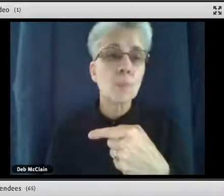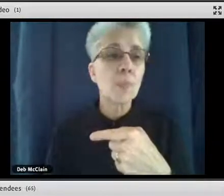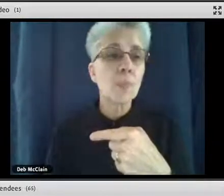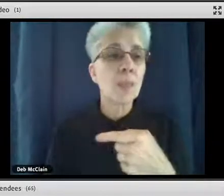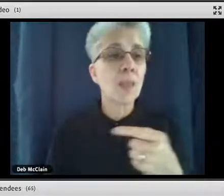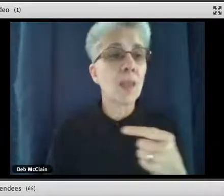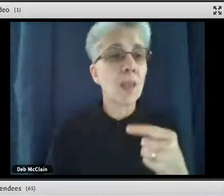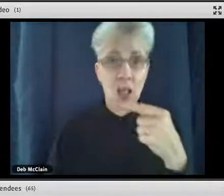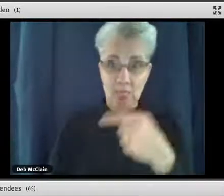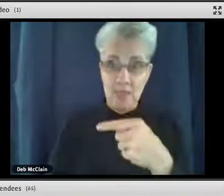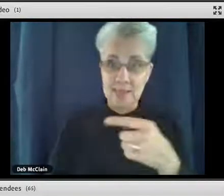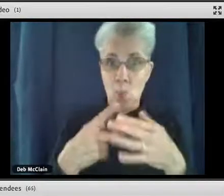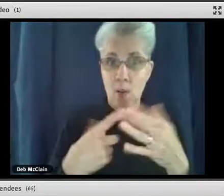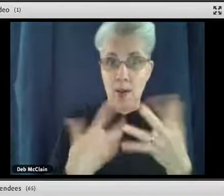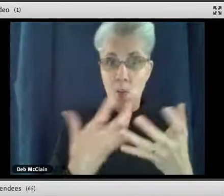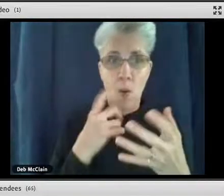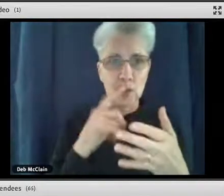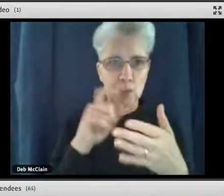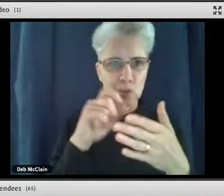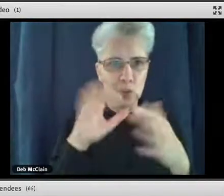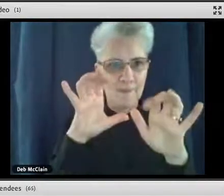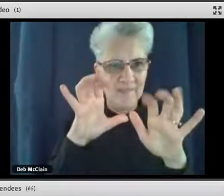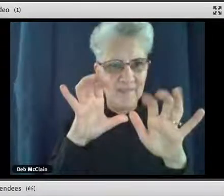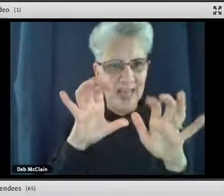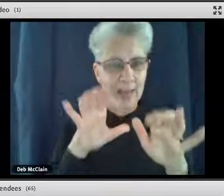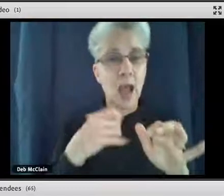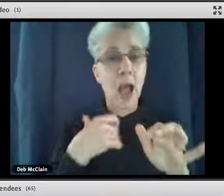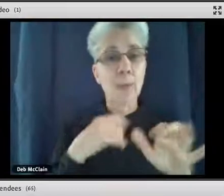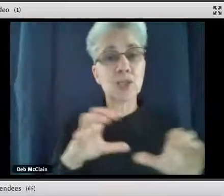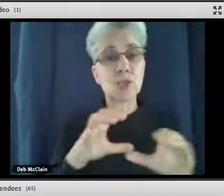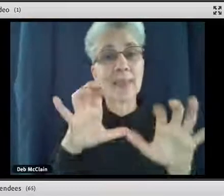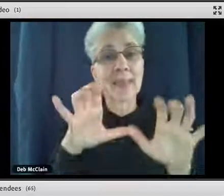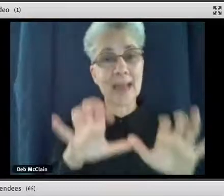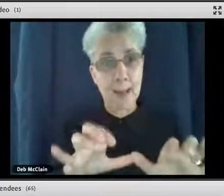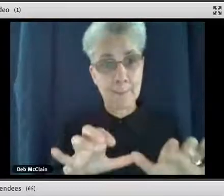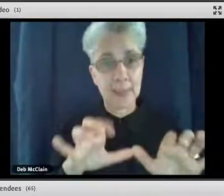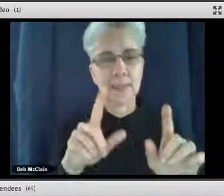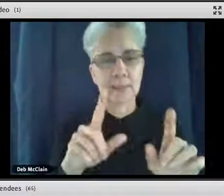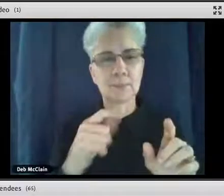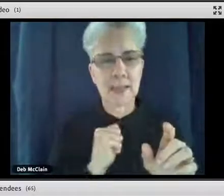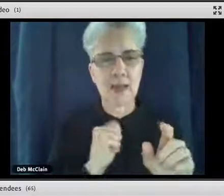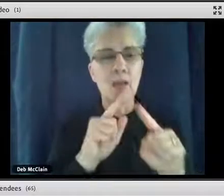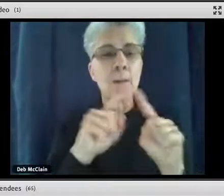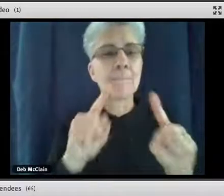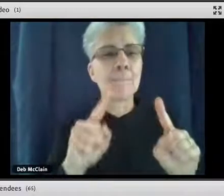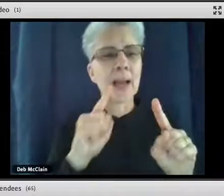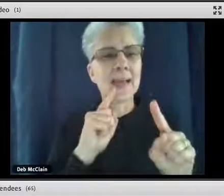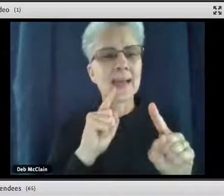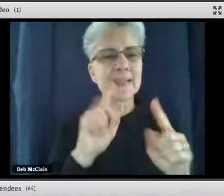Okay, and this is what I want us to fill out. I'll be doing the typing here,